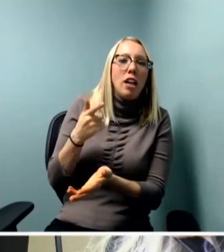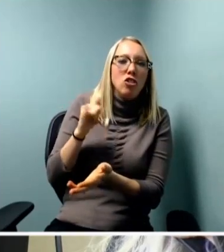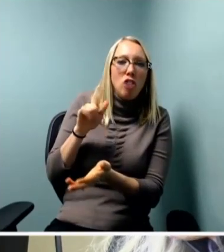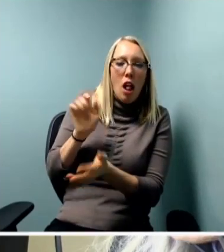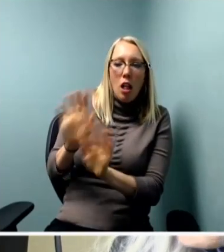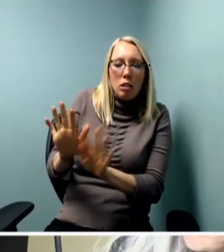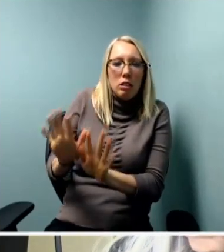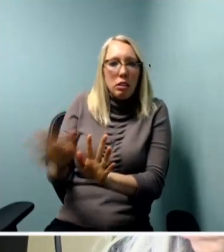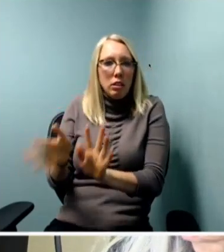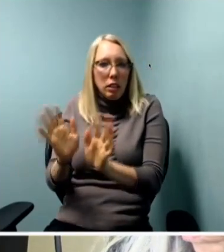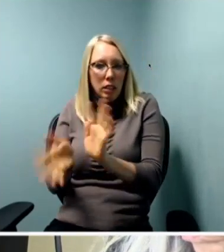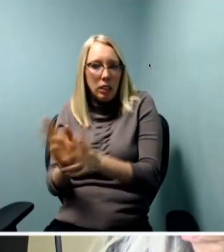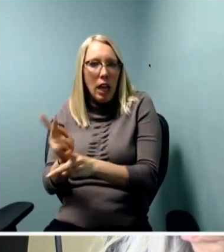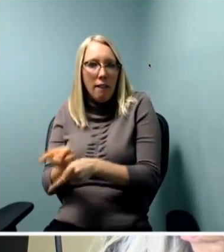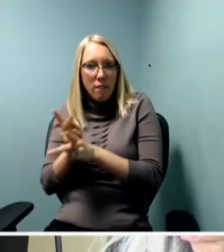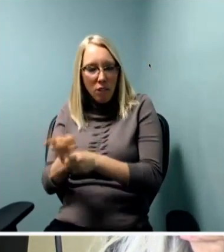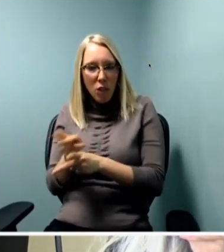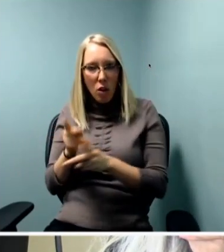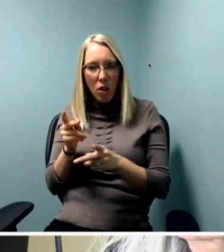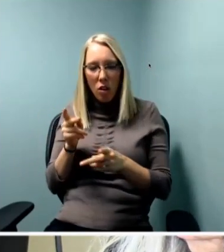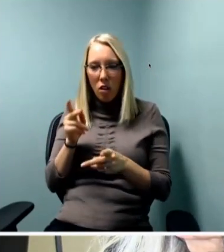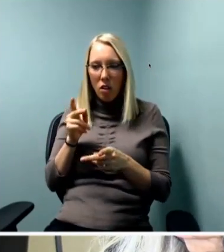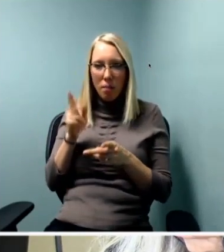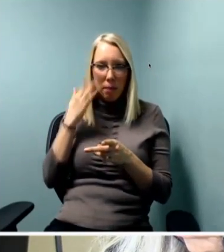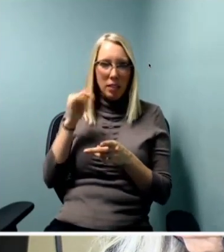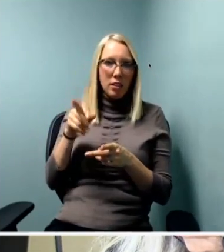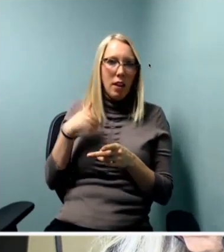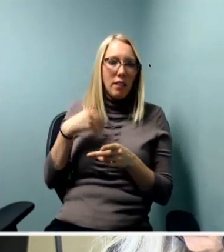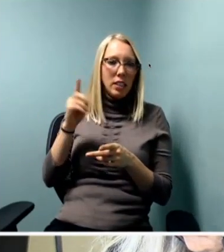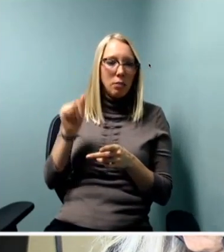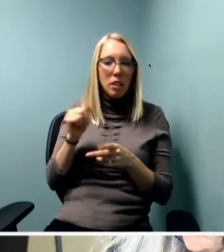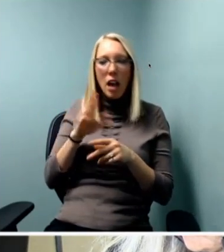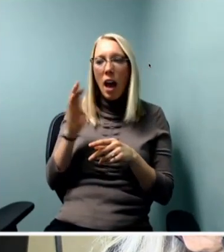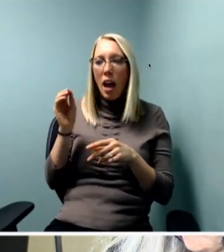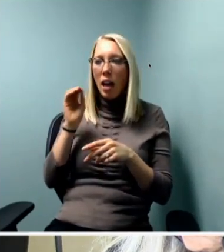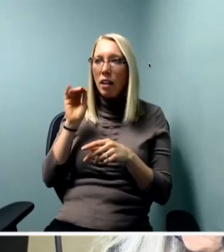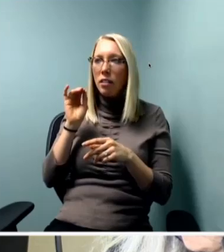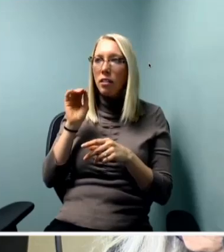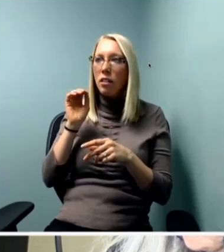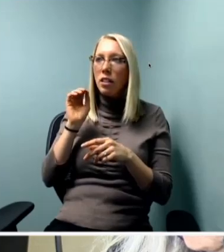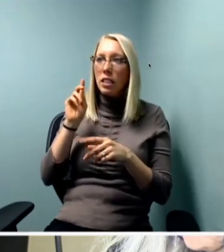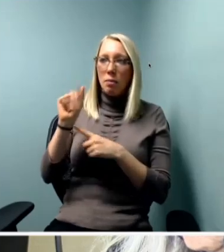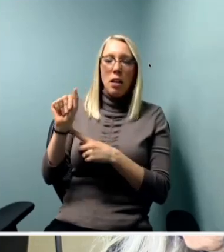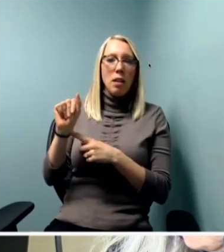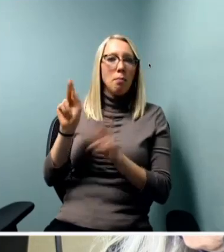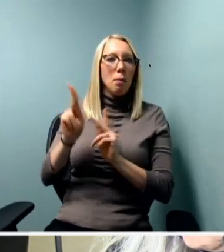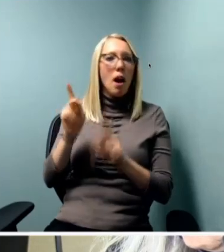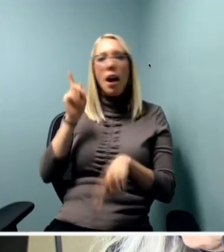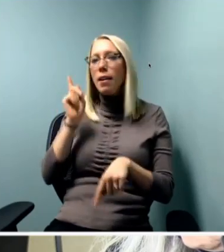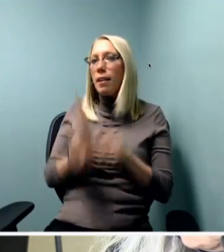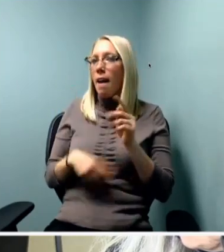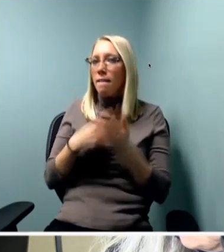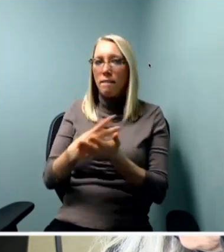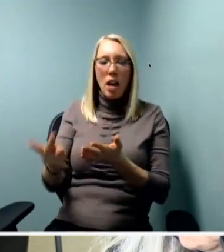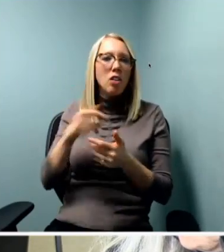there is this notion that you cannot be allowed to fail. And that notion, that you cannot be allowed to fail,